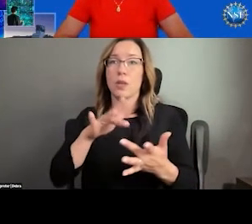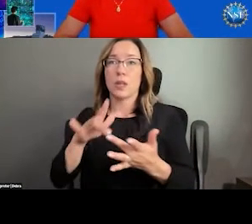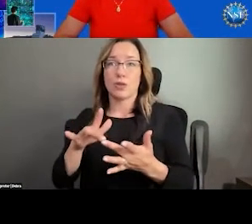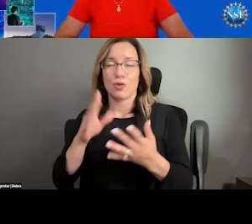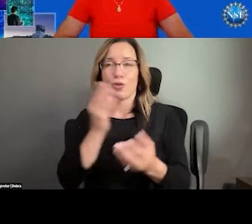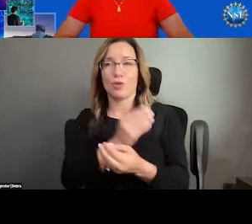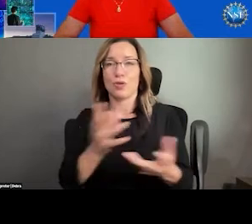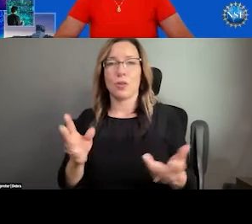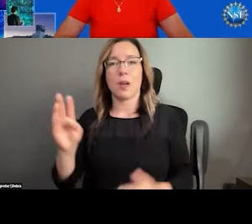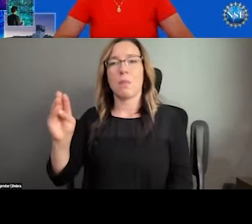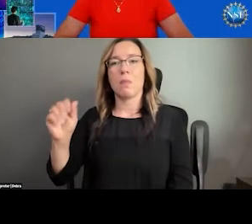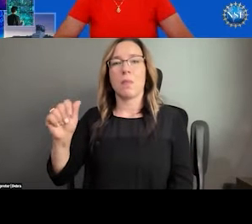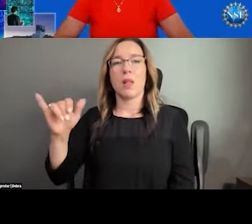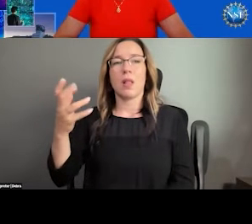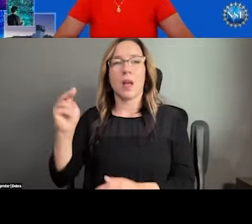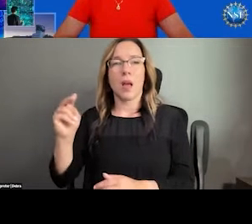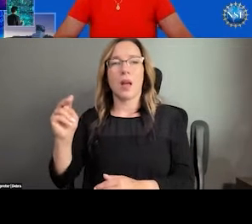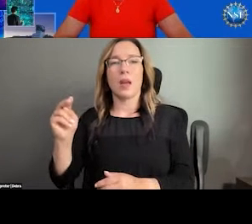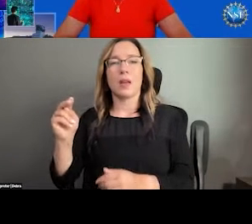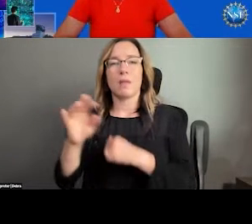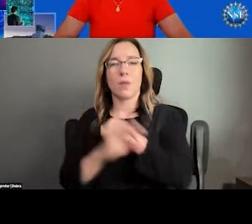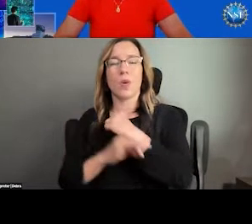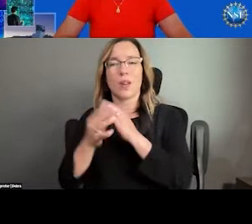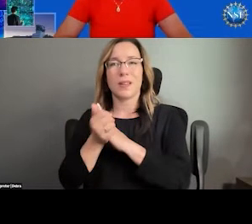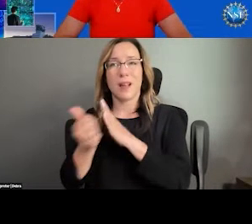malign foreign talent recruitment programs as we do